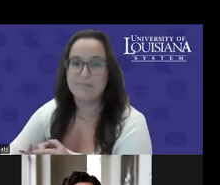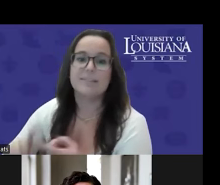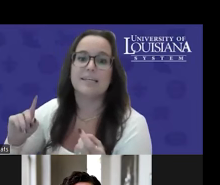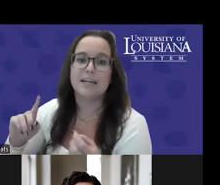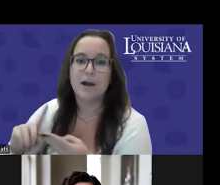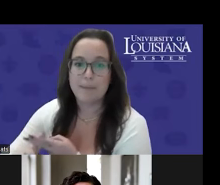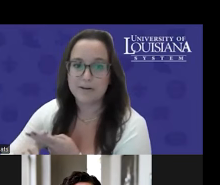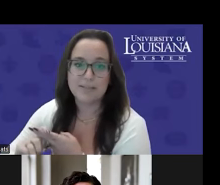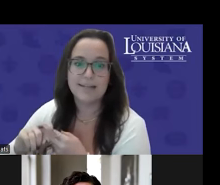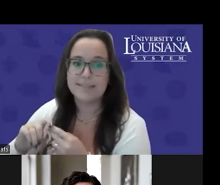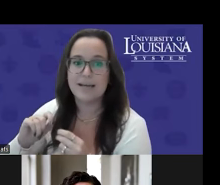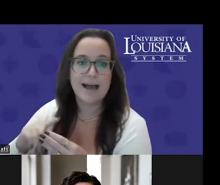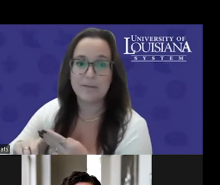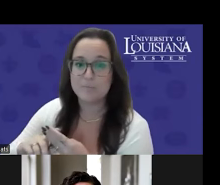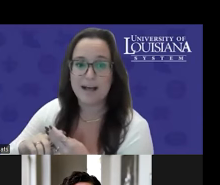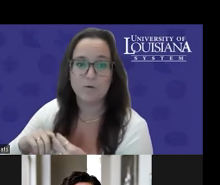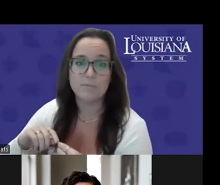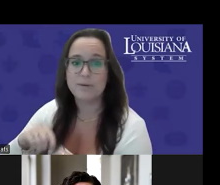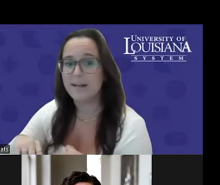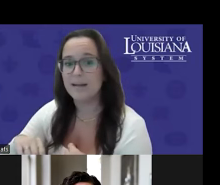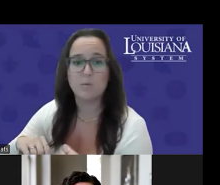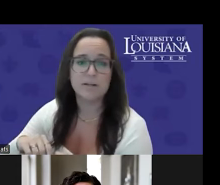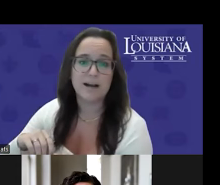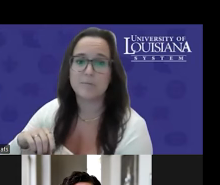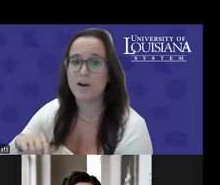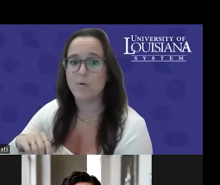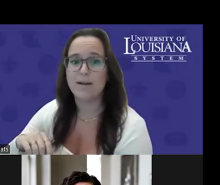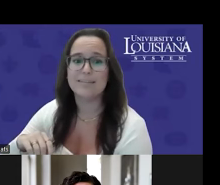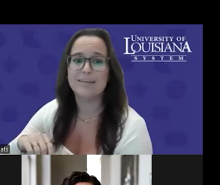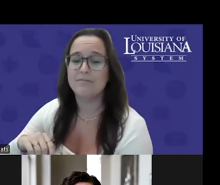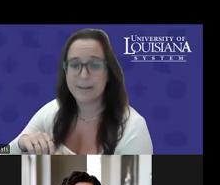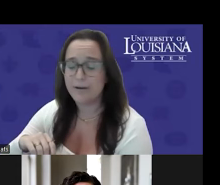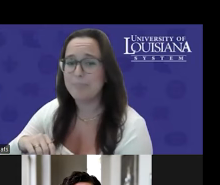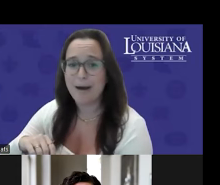obviously micro sites, LMS platforms, PDFs, word docs, powerpoints, videos,